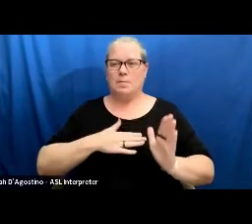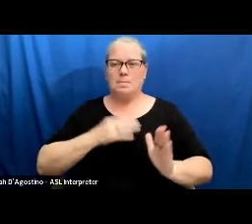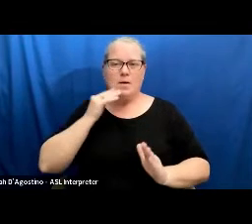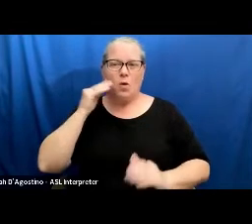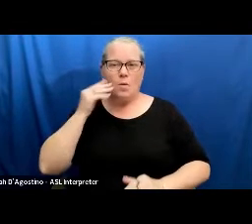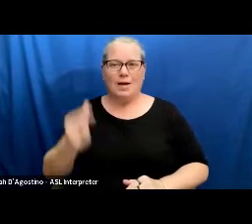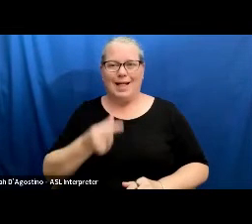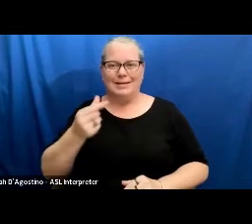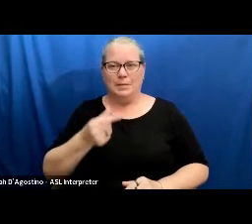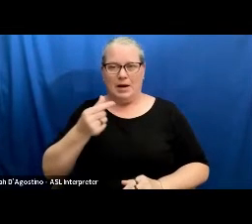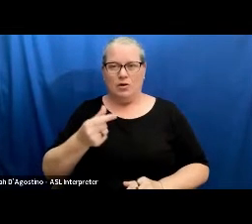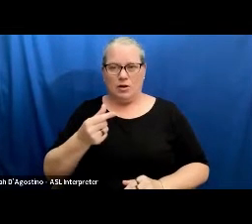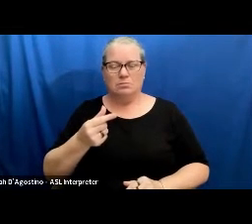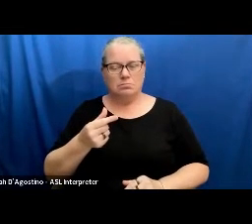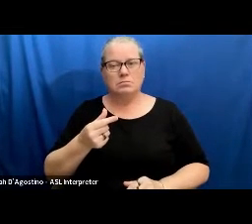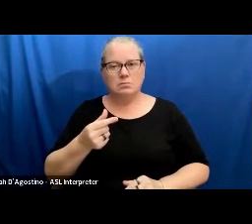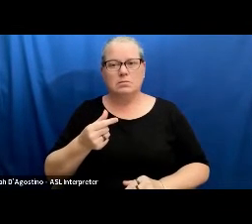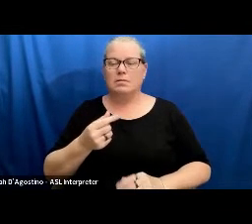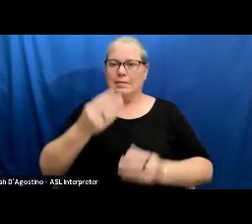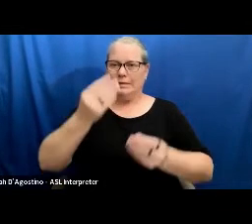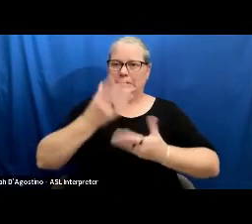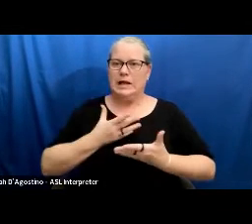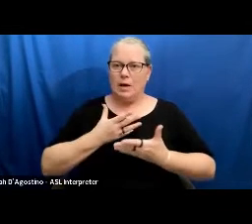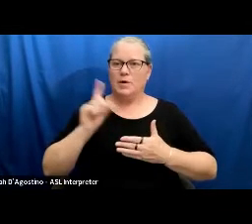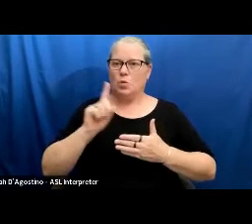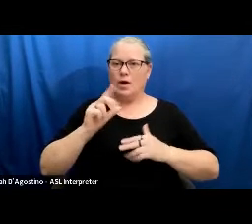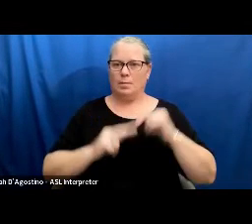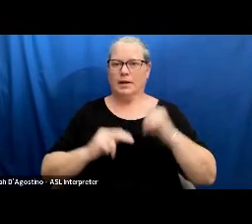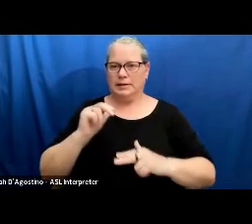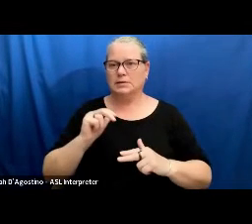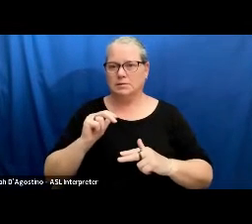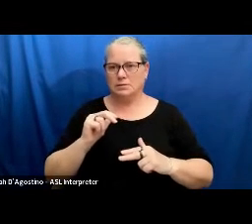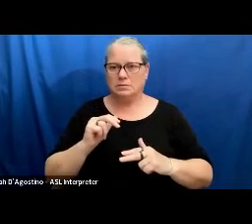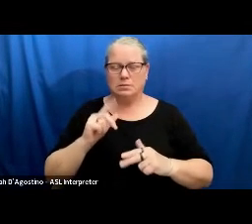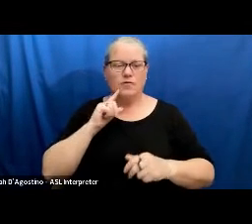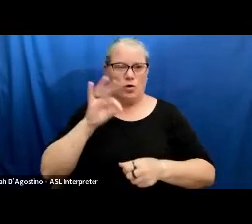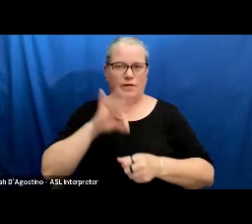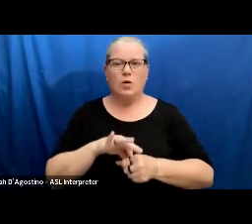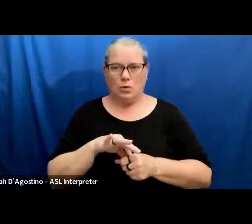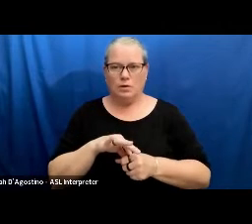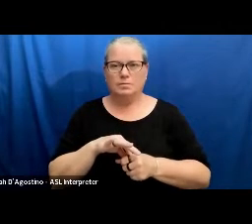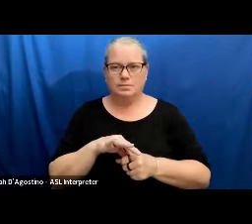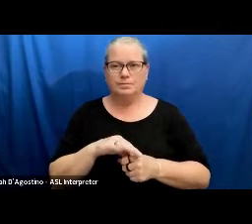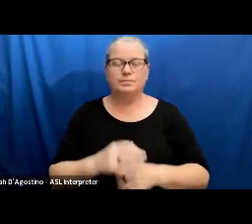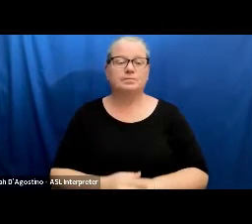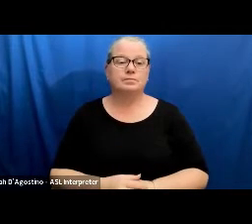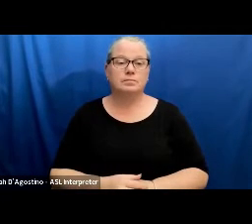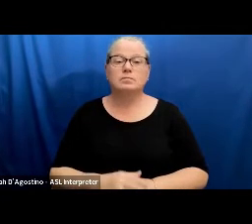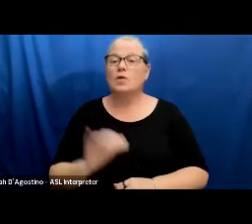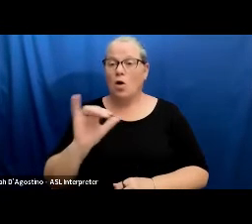also give you your polling location you can also call your town registrar voters if you're